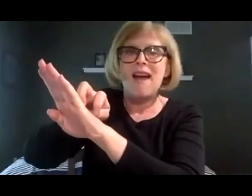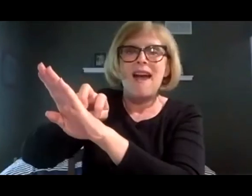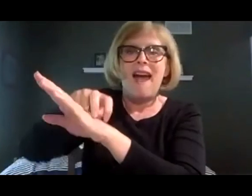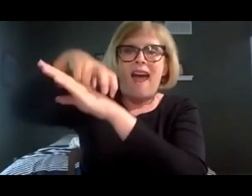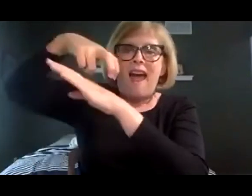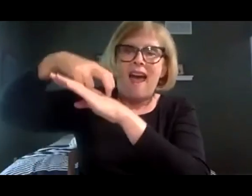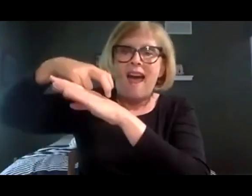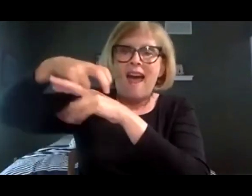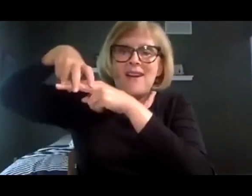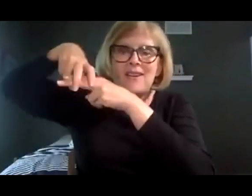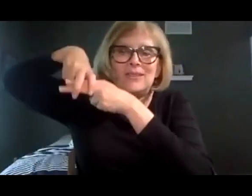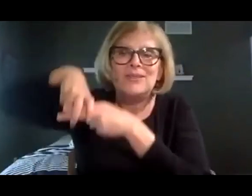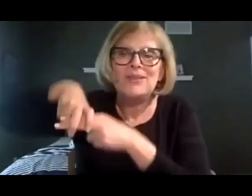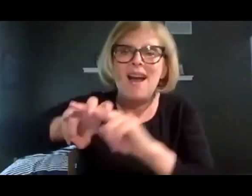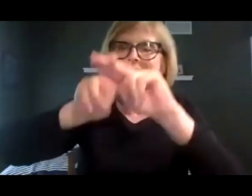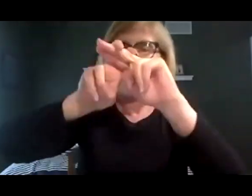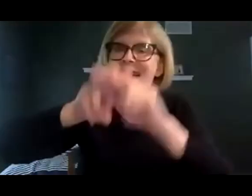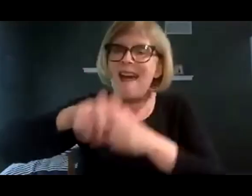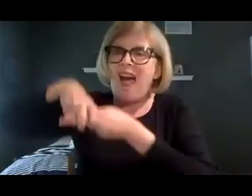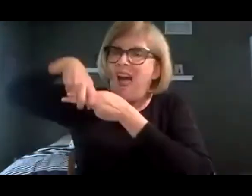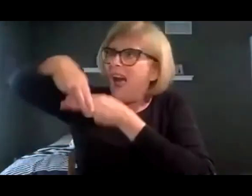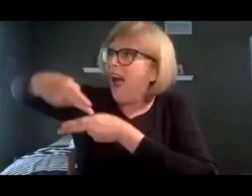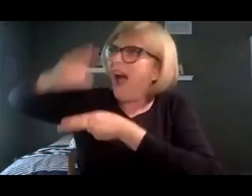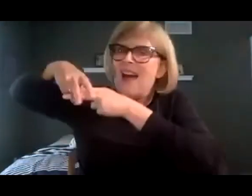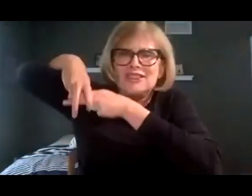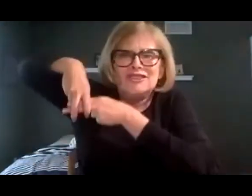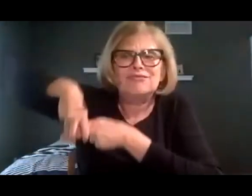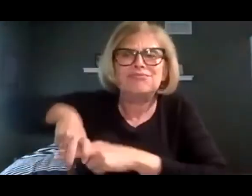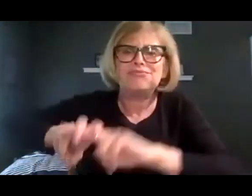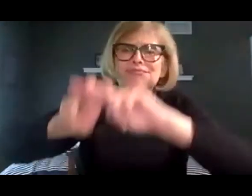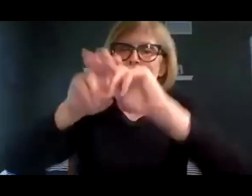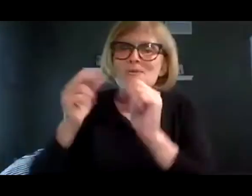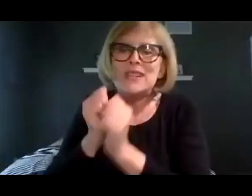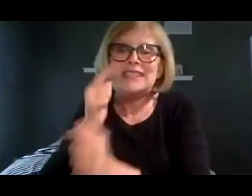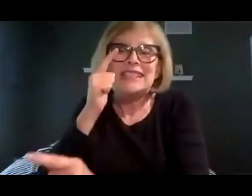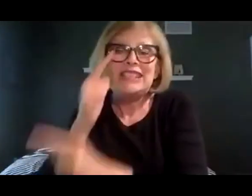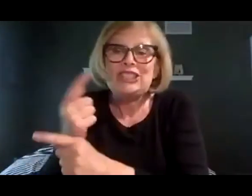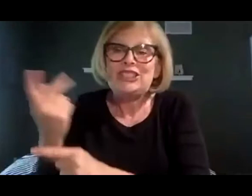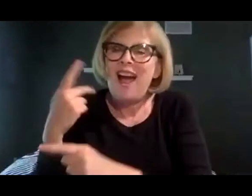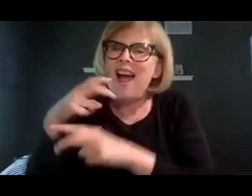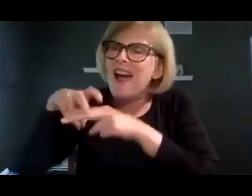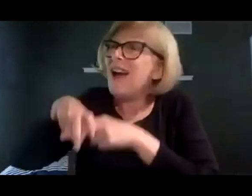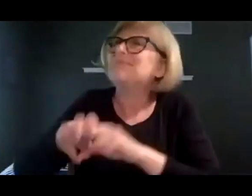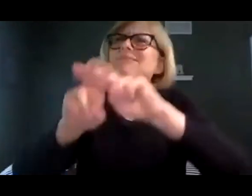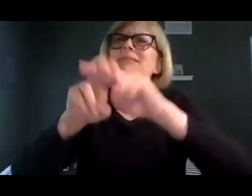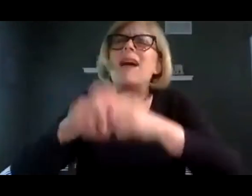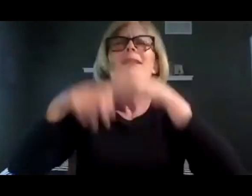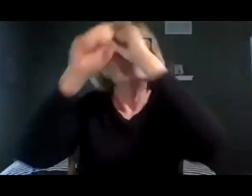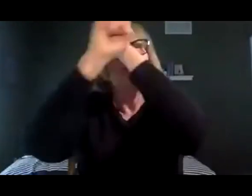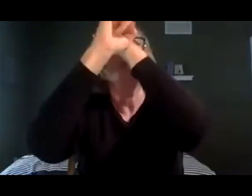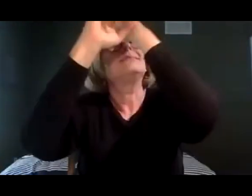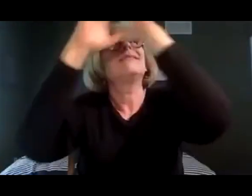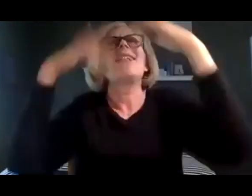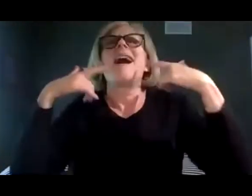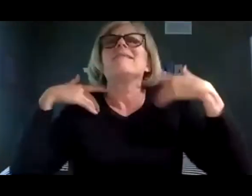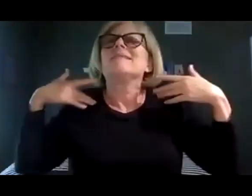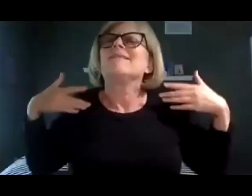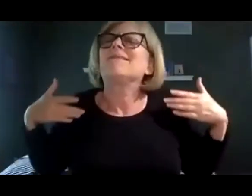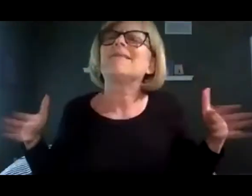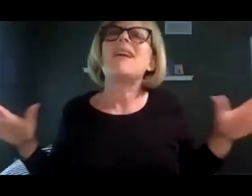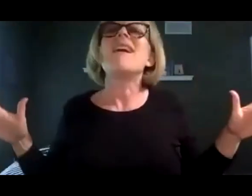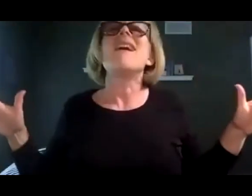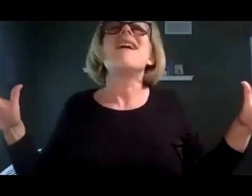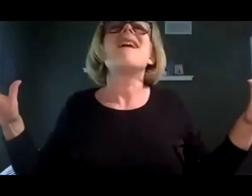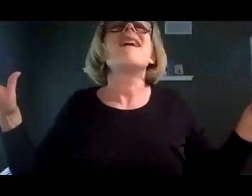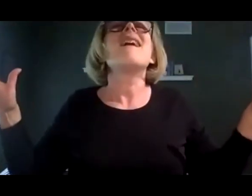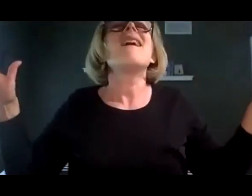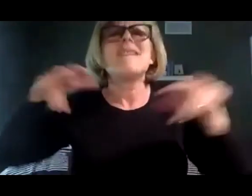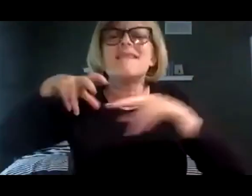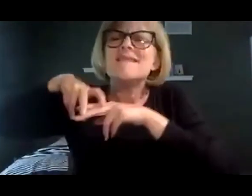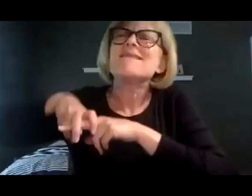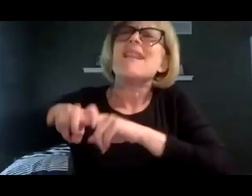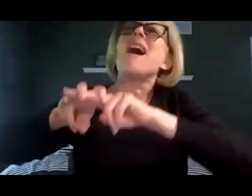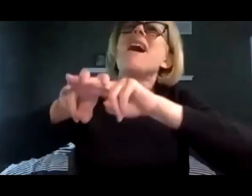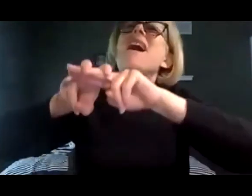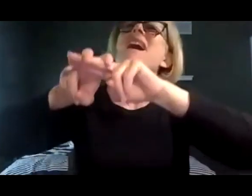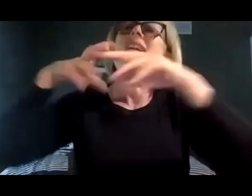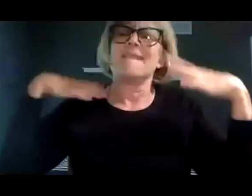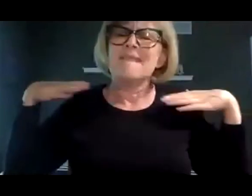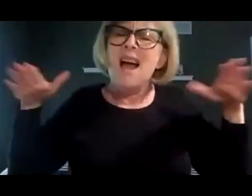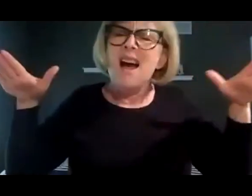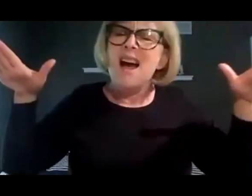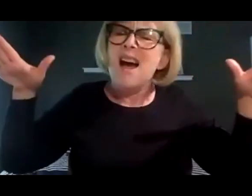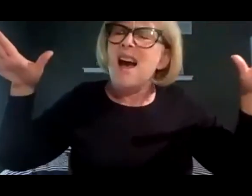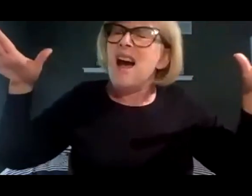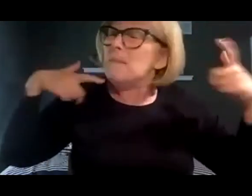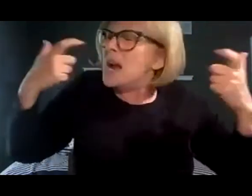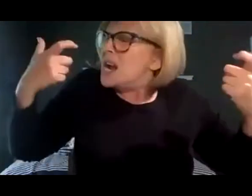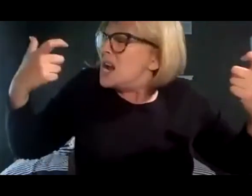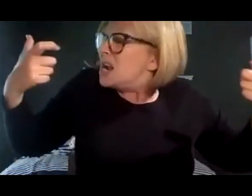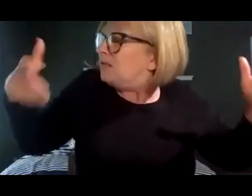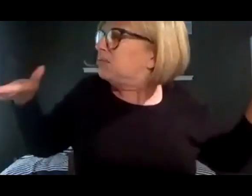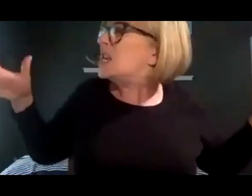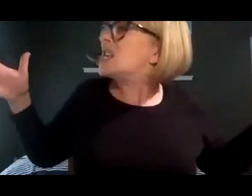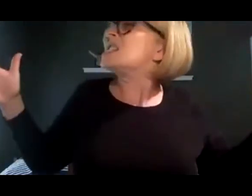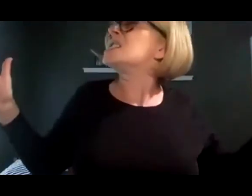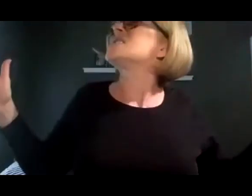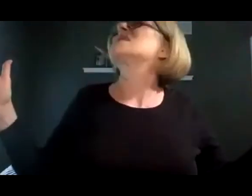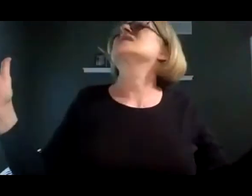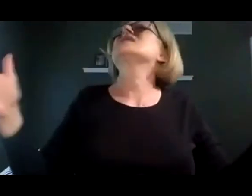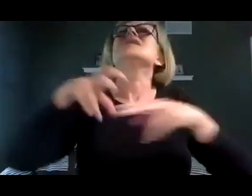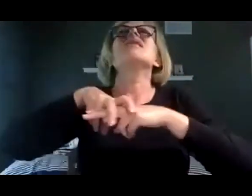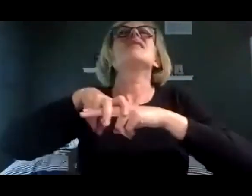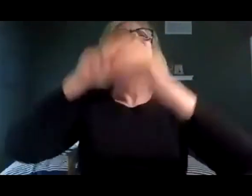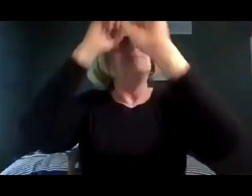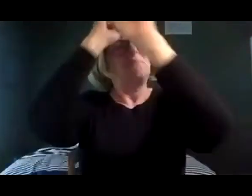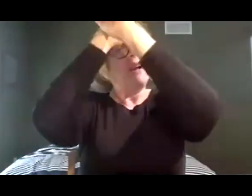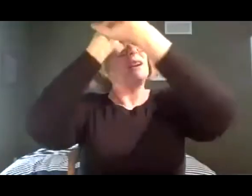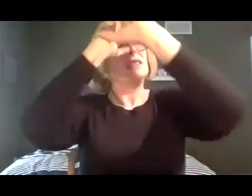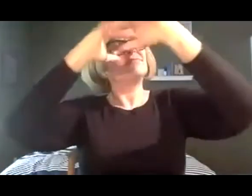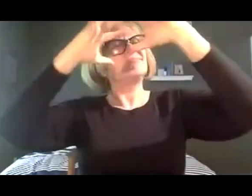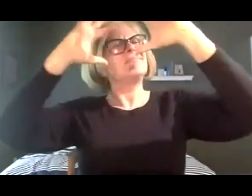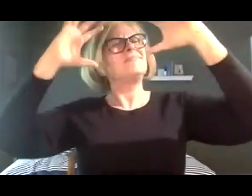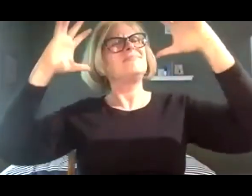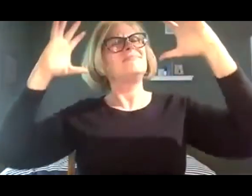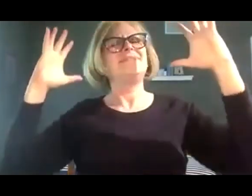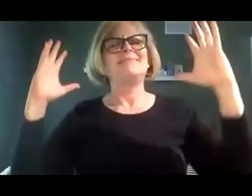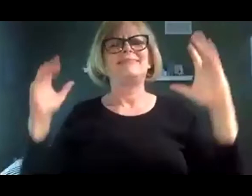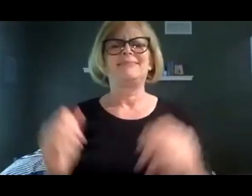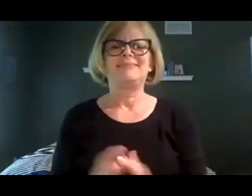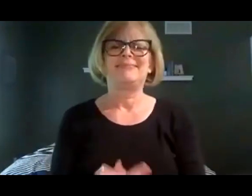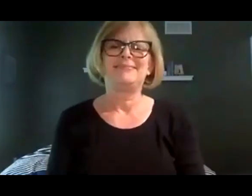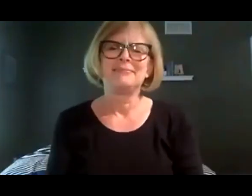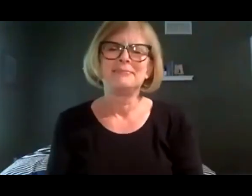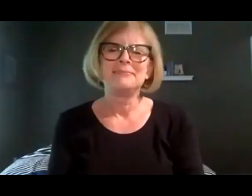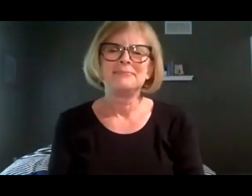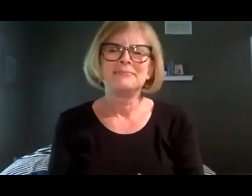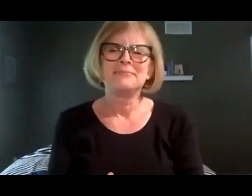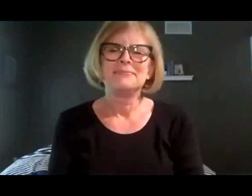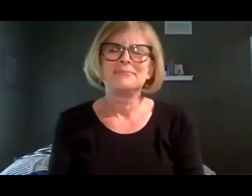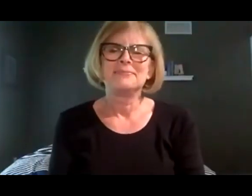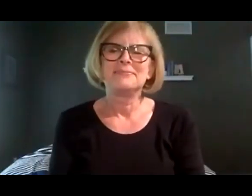My sister and I love going high on swings, and imagine we're flying with great big wings.